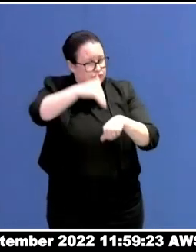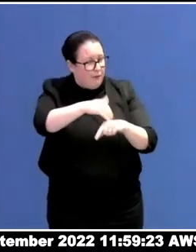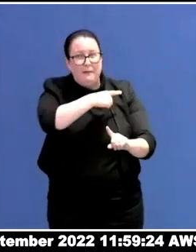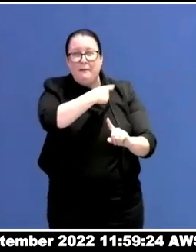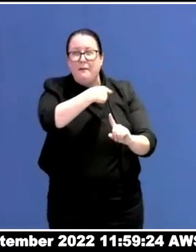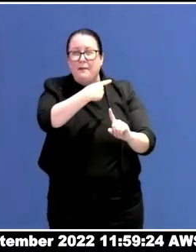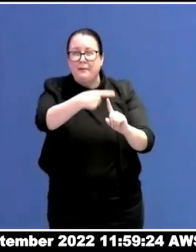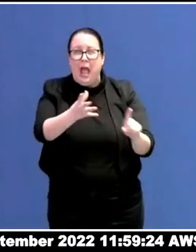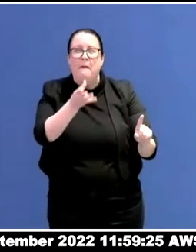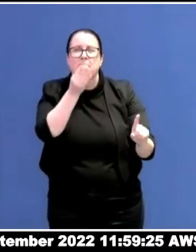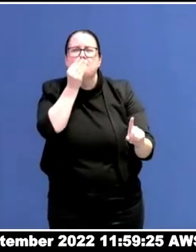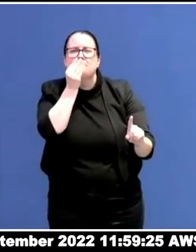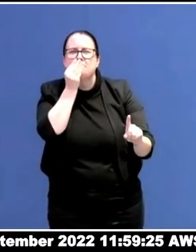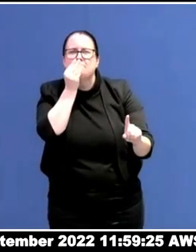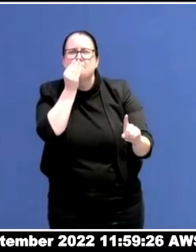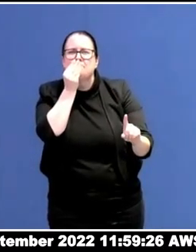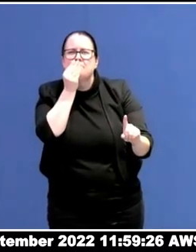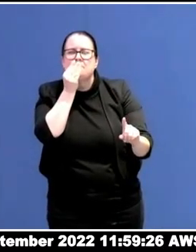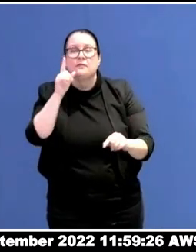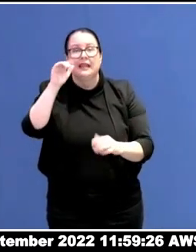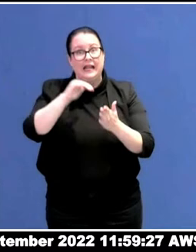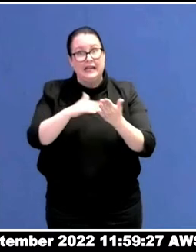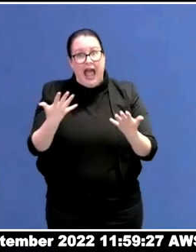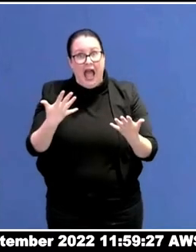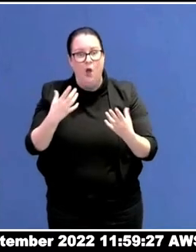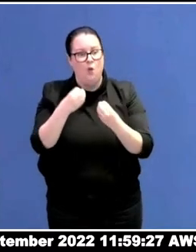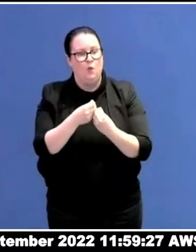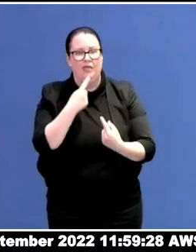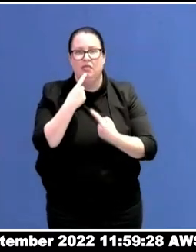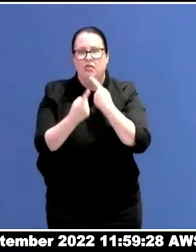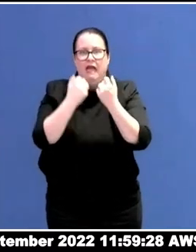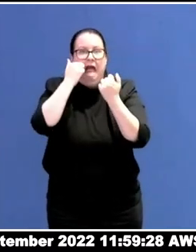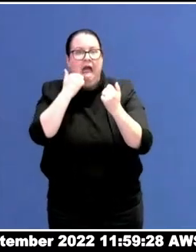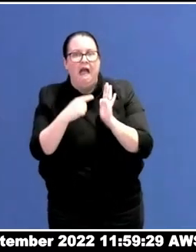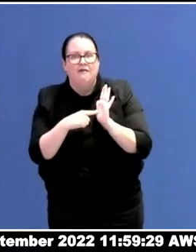Known for years. And what we are going to see is some of the evidence which - which is